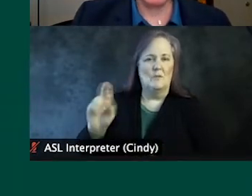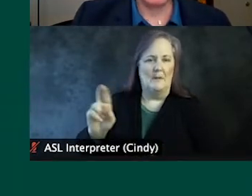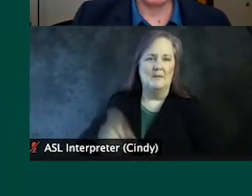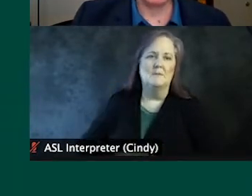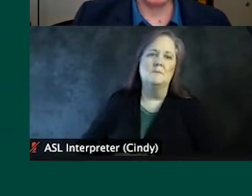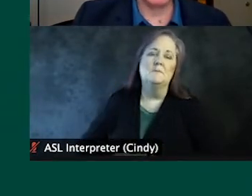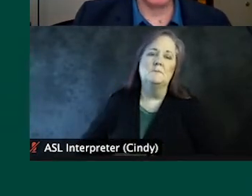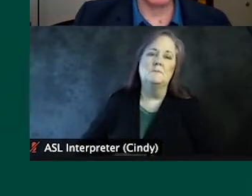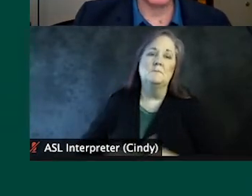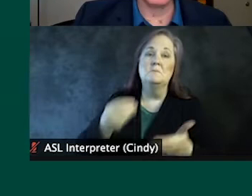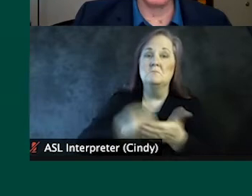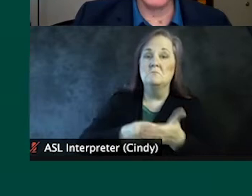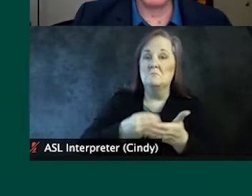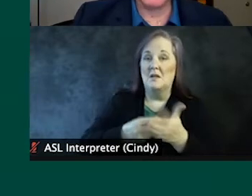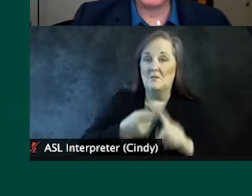All right. So we are to the Q and A part.